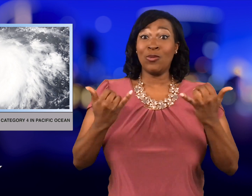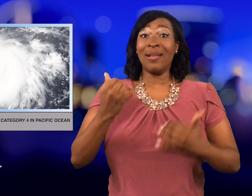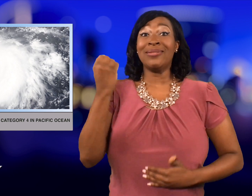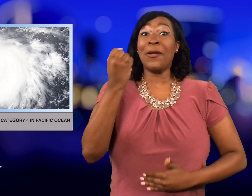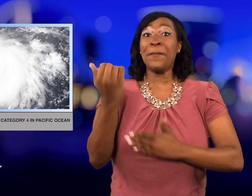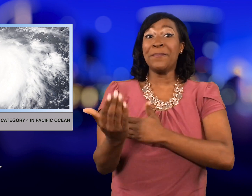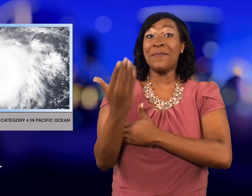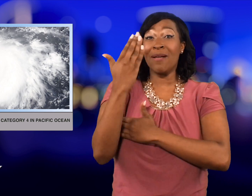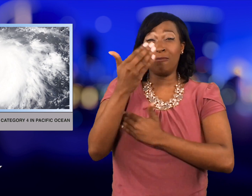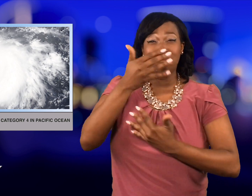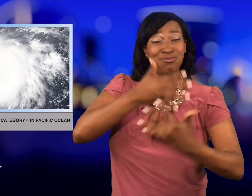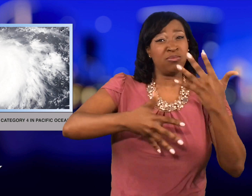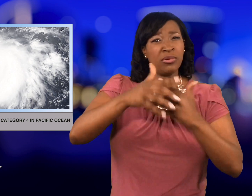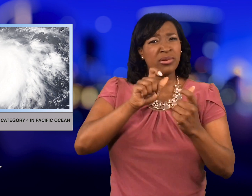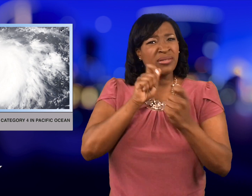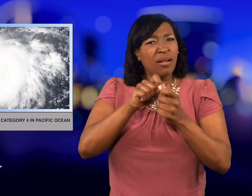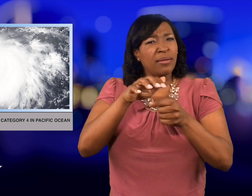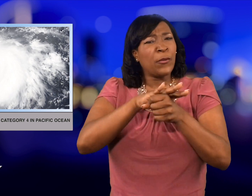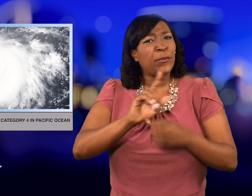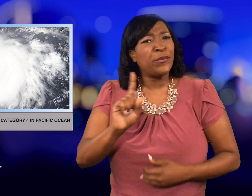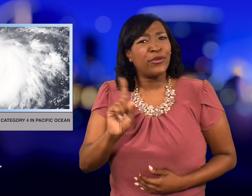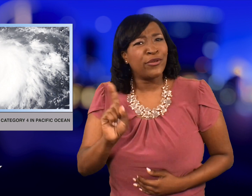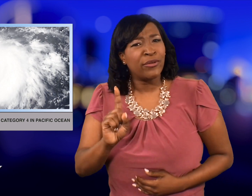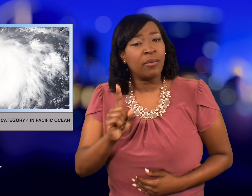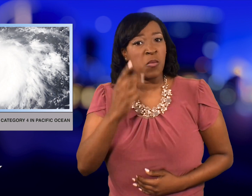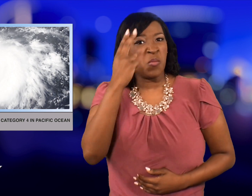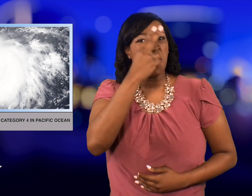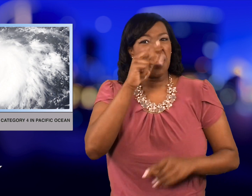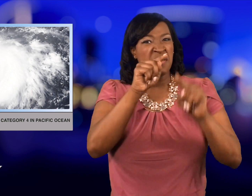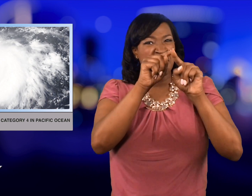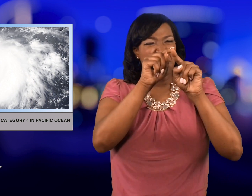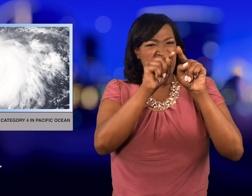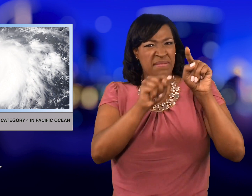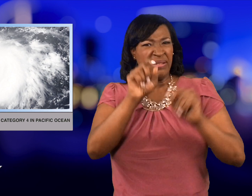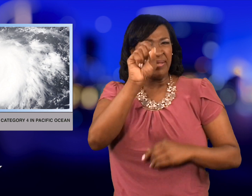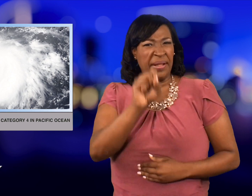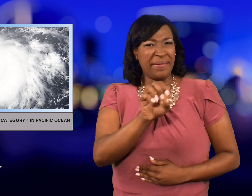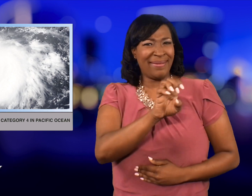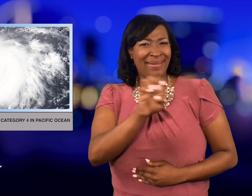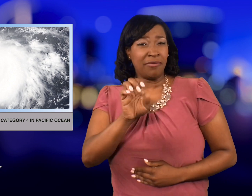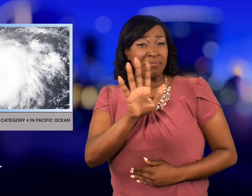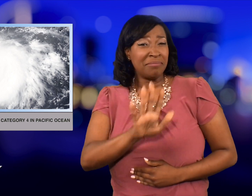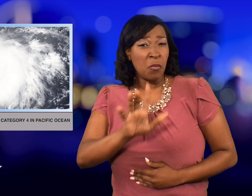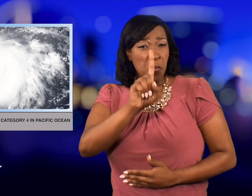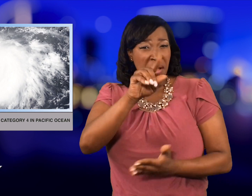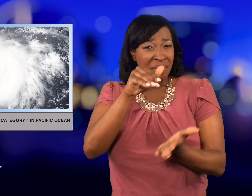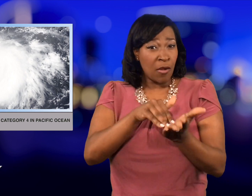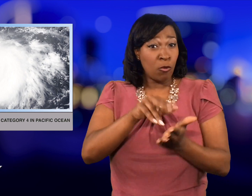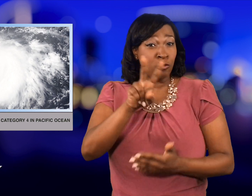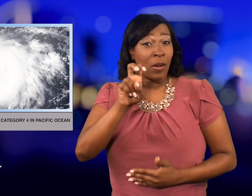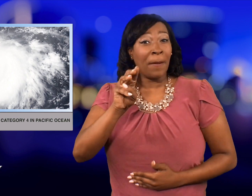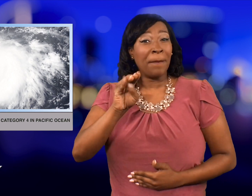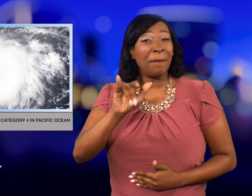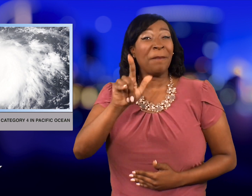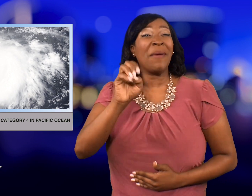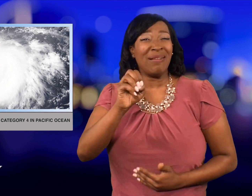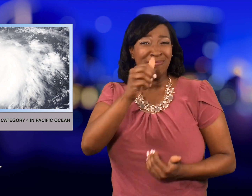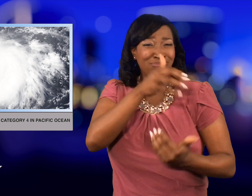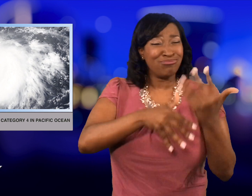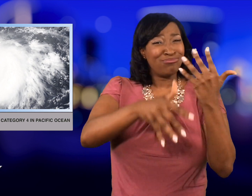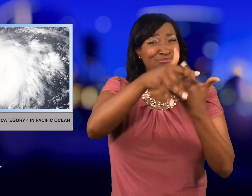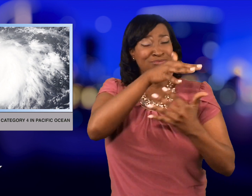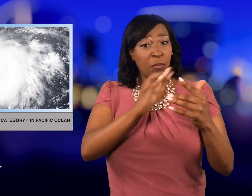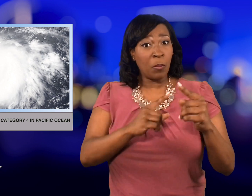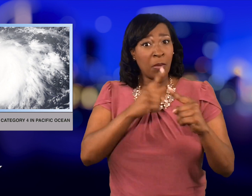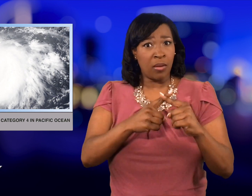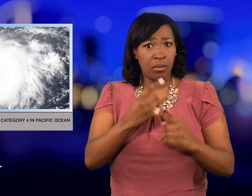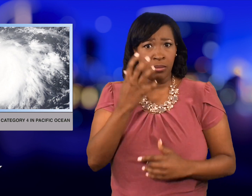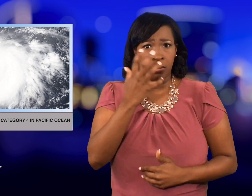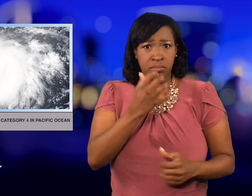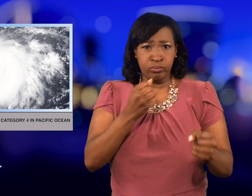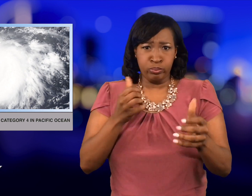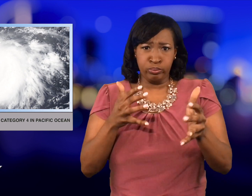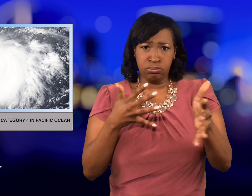As of Saturday morning, the storm was about 1,200 miles southeast of Hawaii with maximized